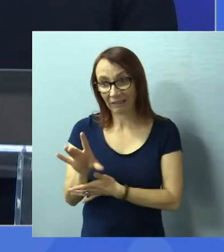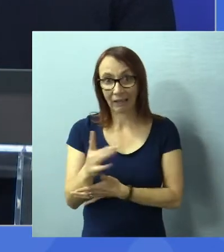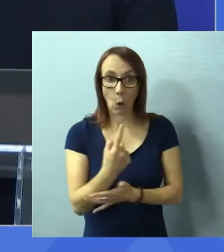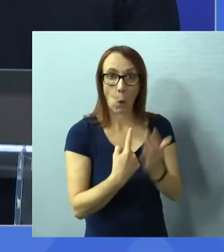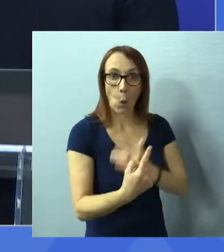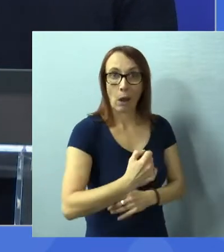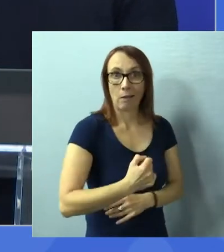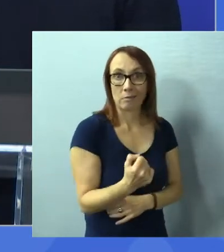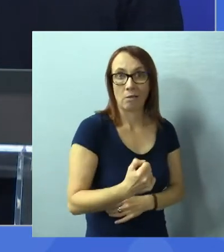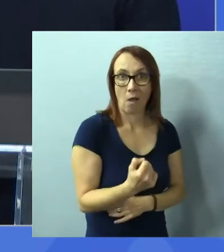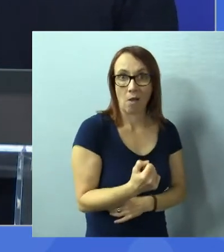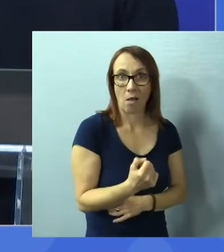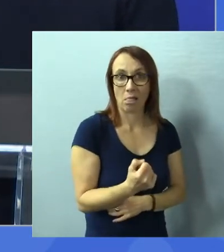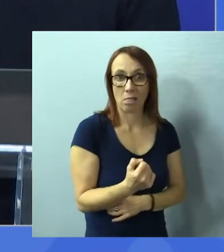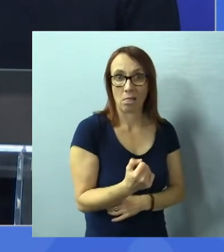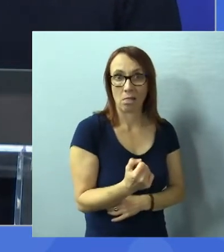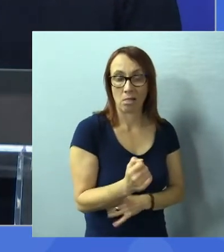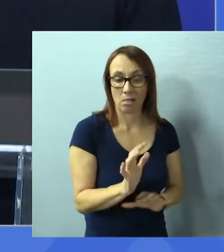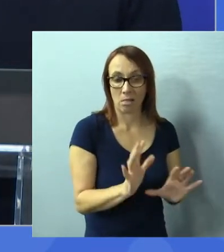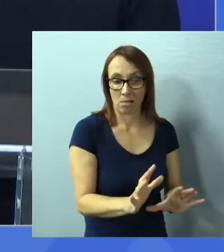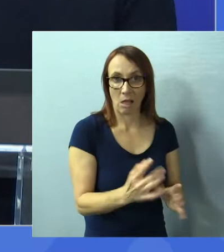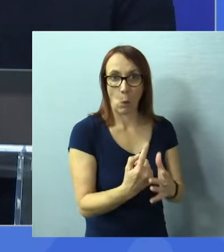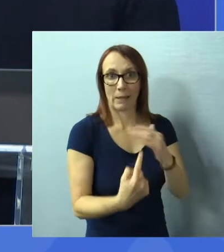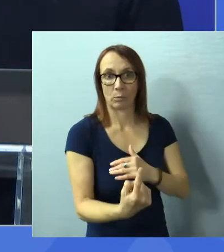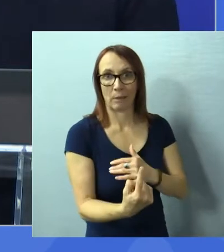a the centerpiece of an independent state that version was rejected and we